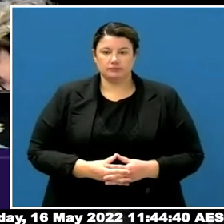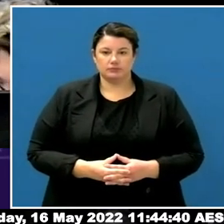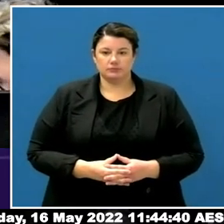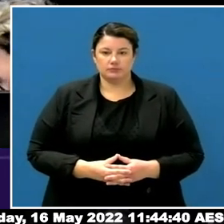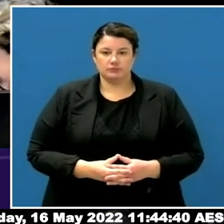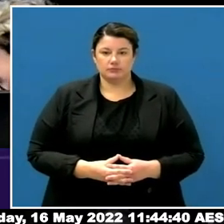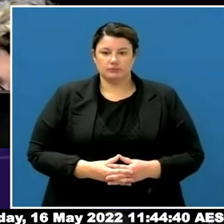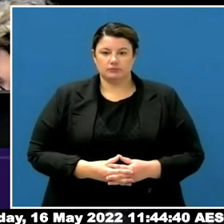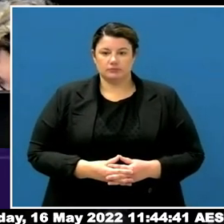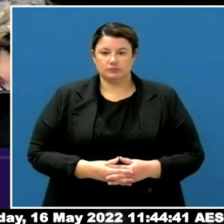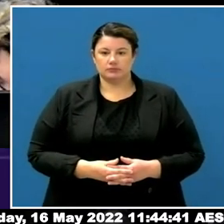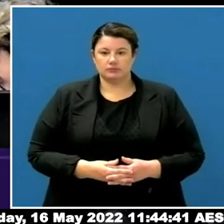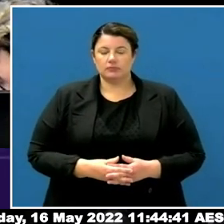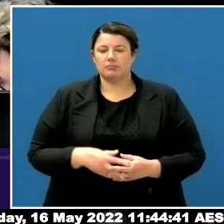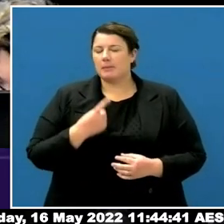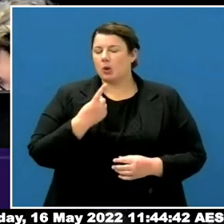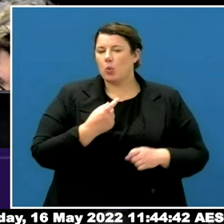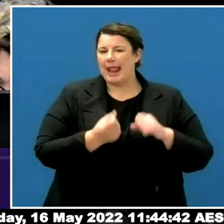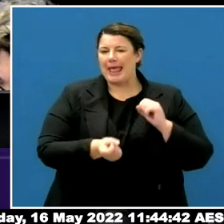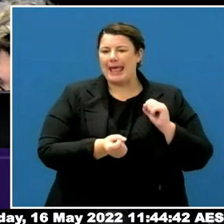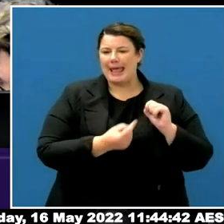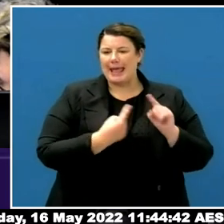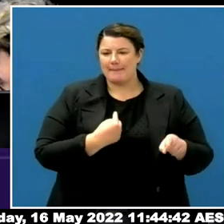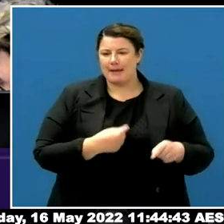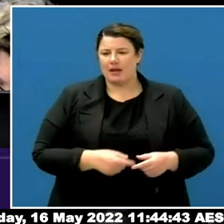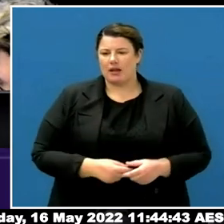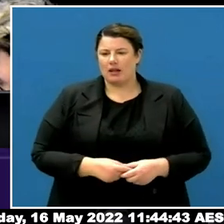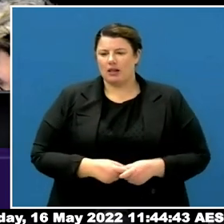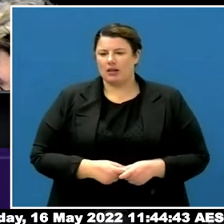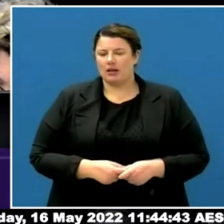One email to you.